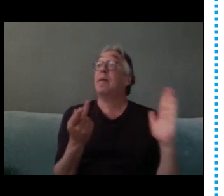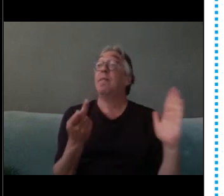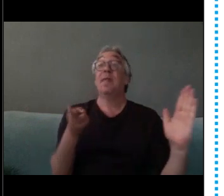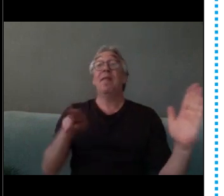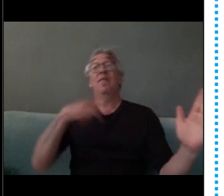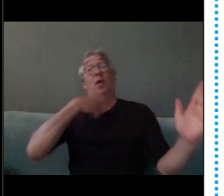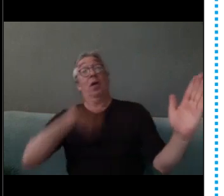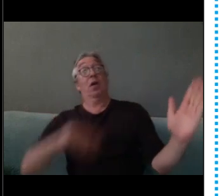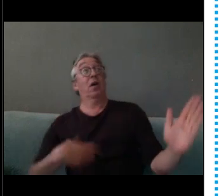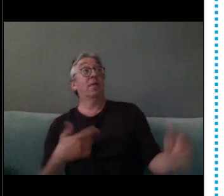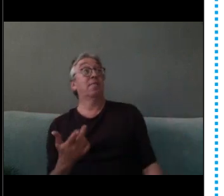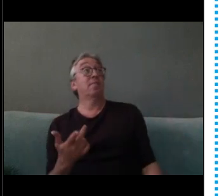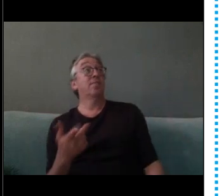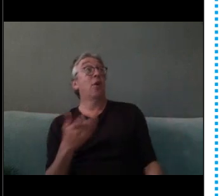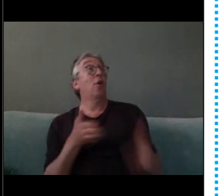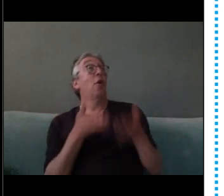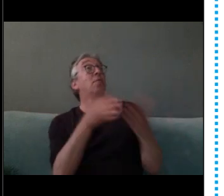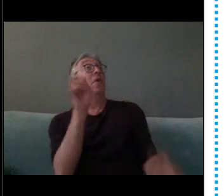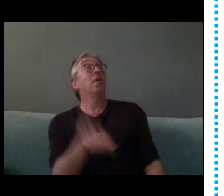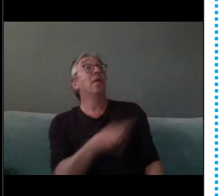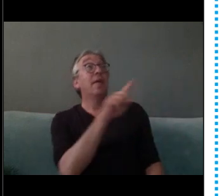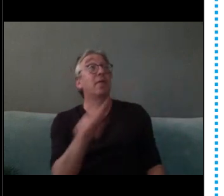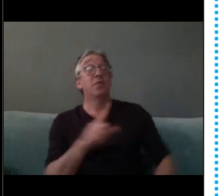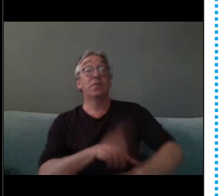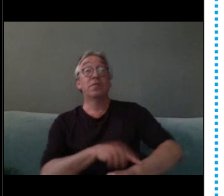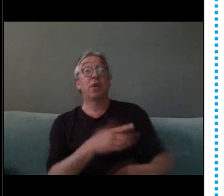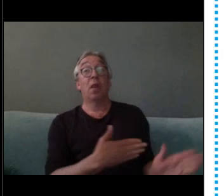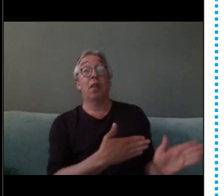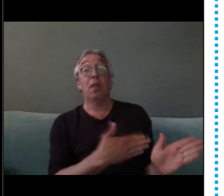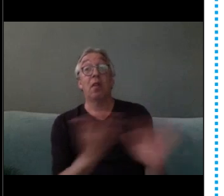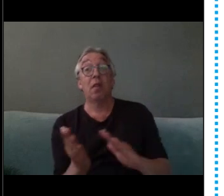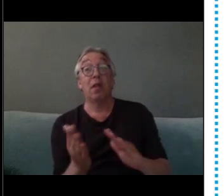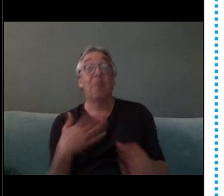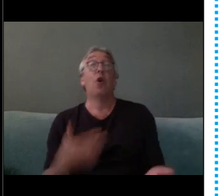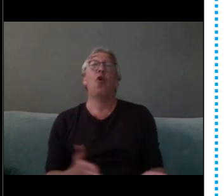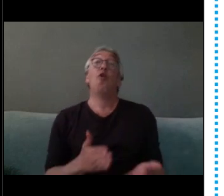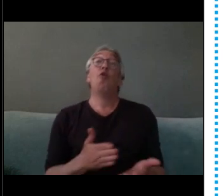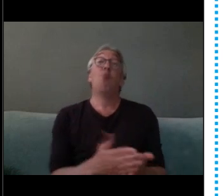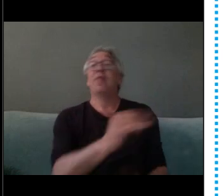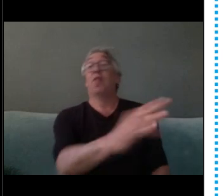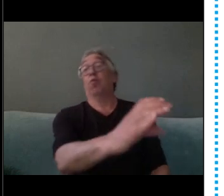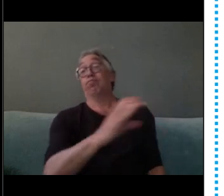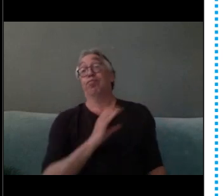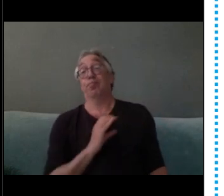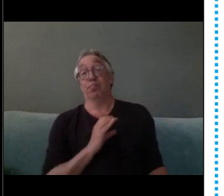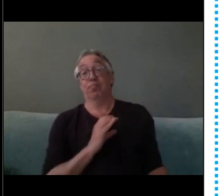in case of cancellations or delays. Notice here this doesn't apply to cruise ships.